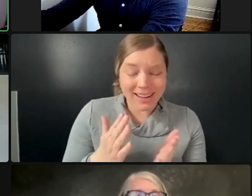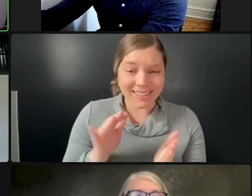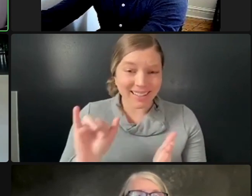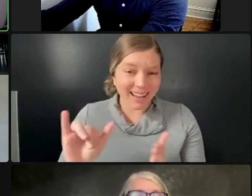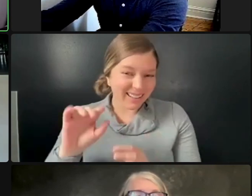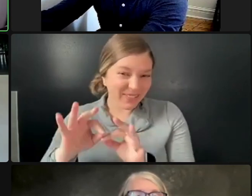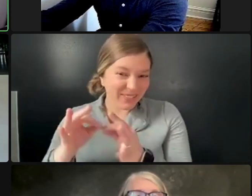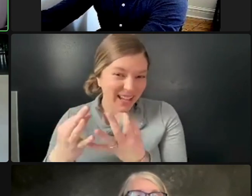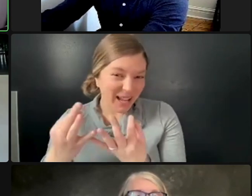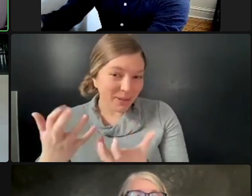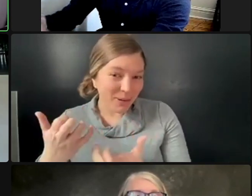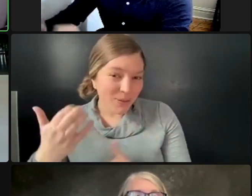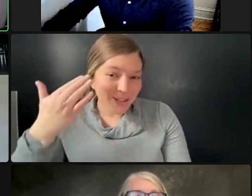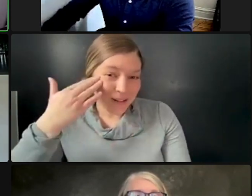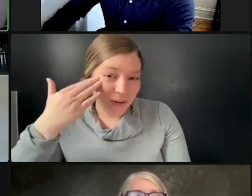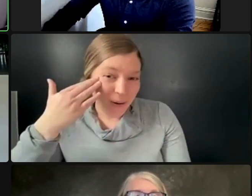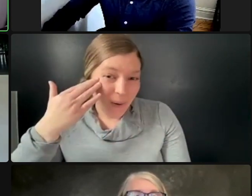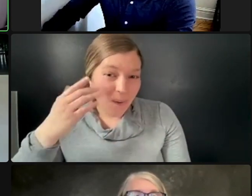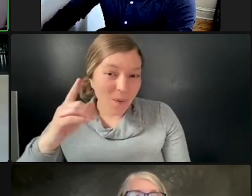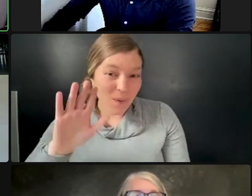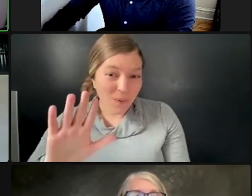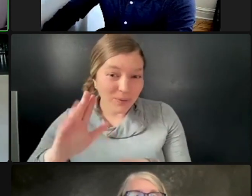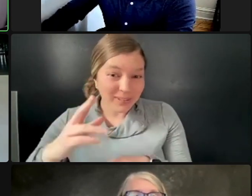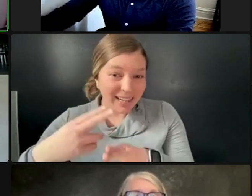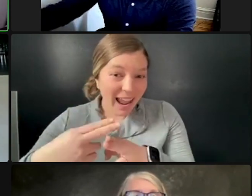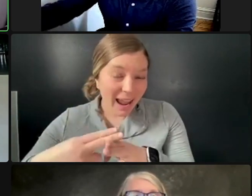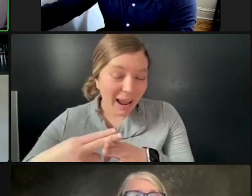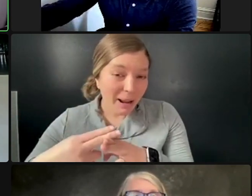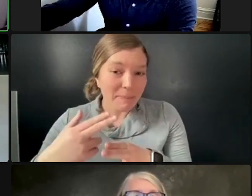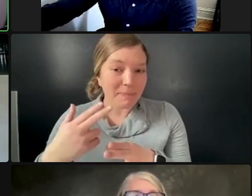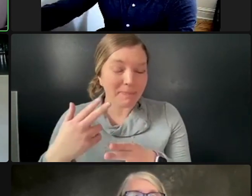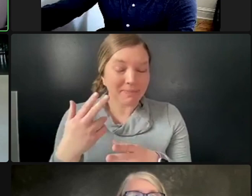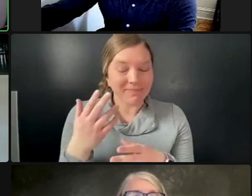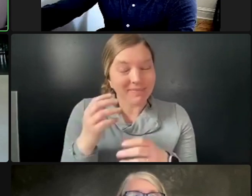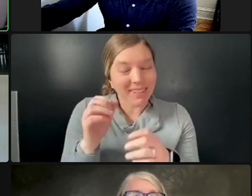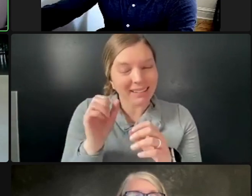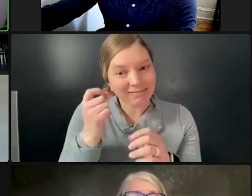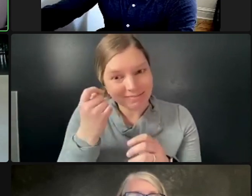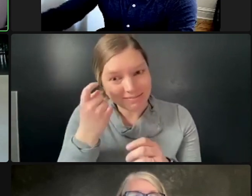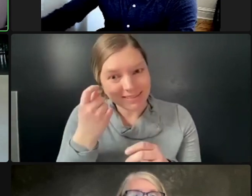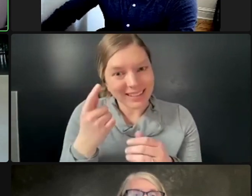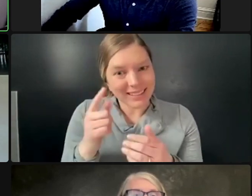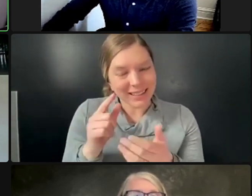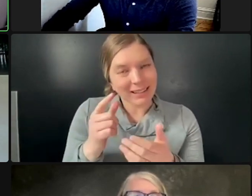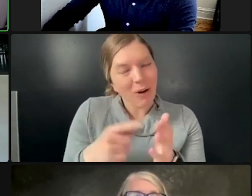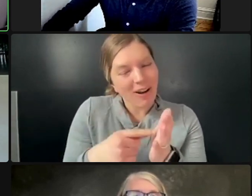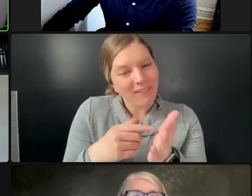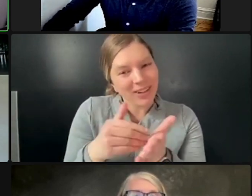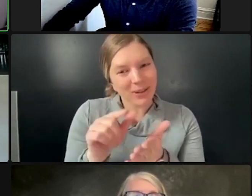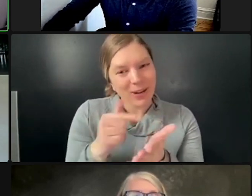If let's say there is a graduate and the family wants to know when their name is called,